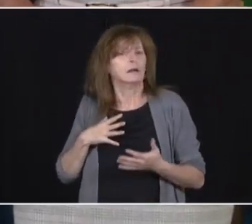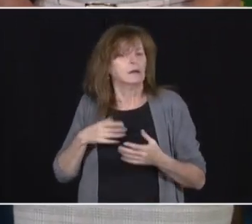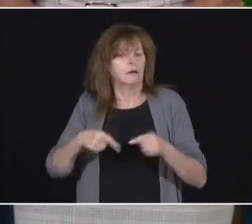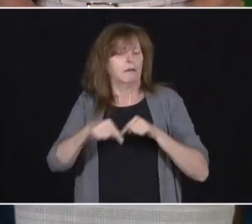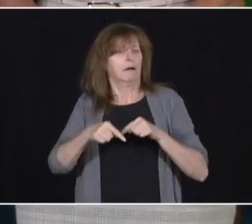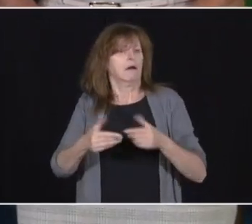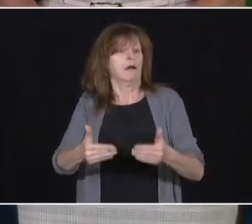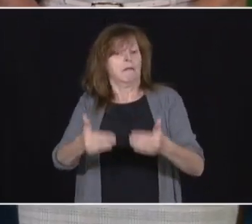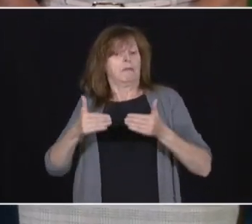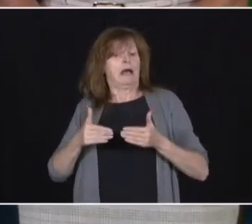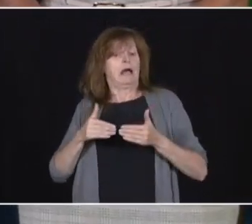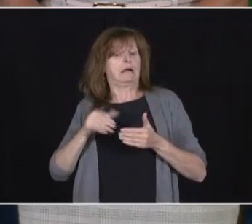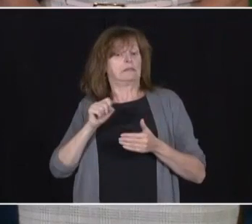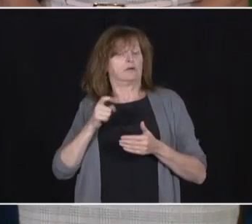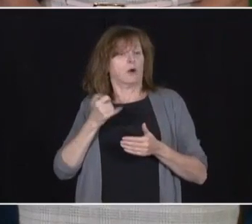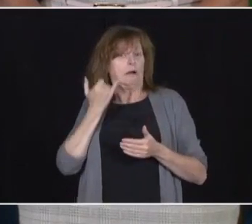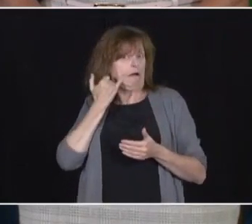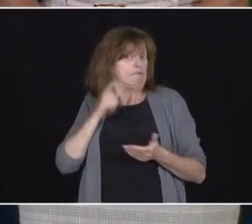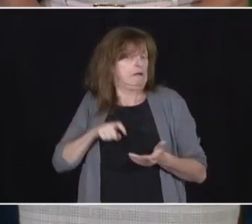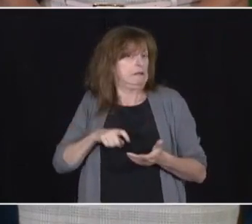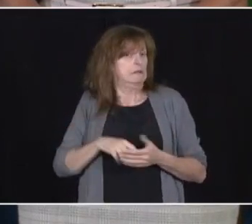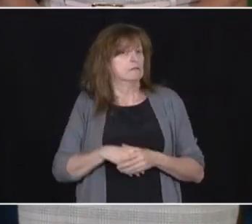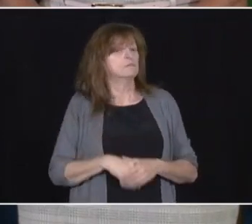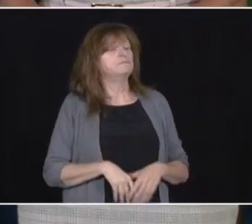to go back to stage I if that is necessary in some regions?